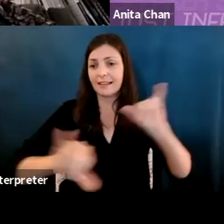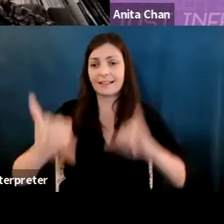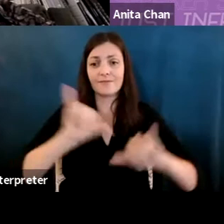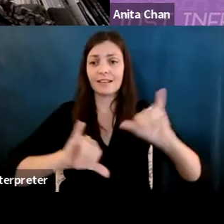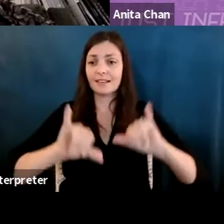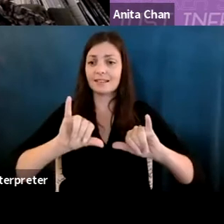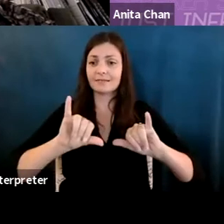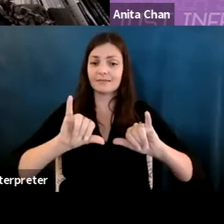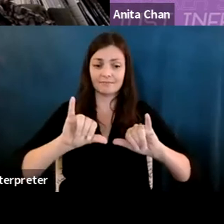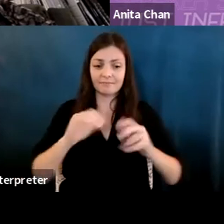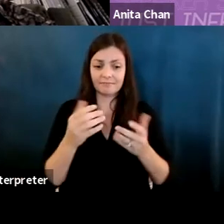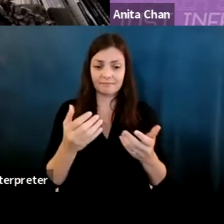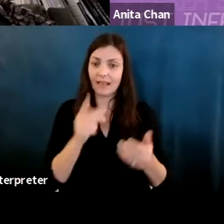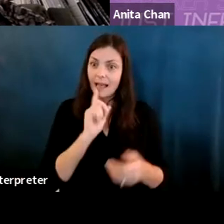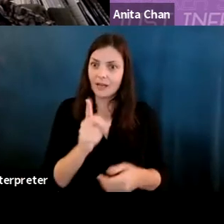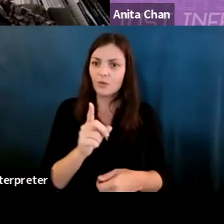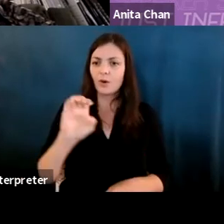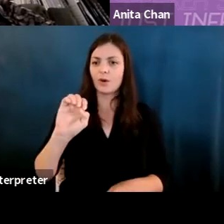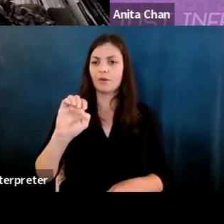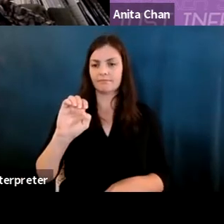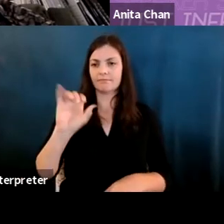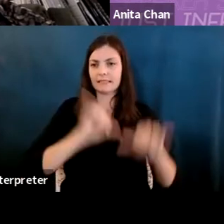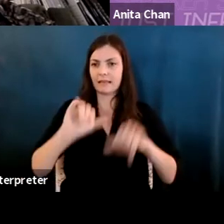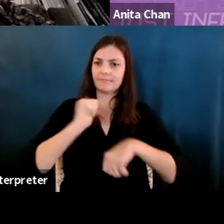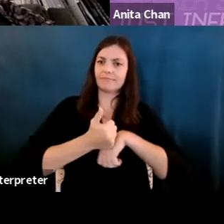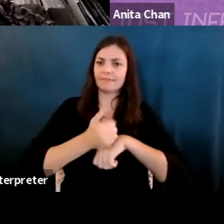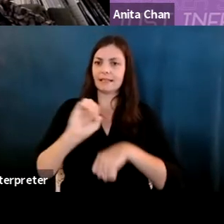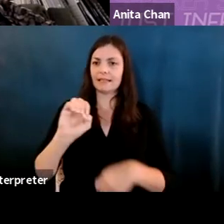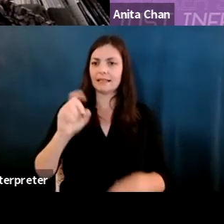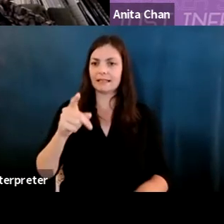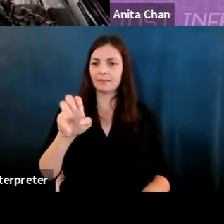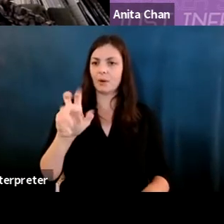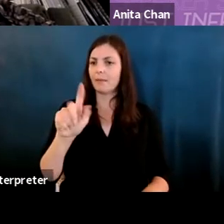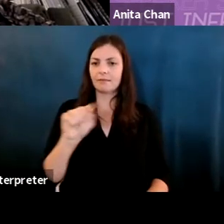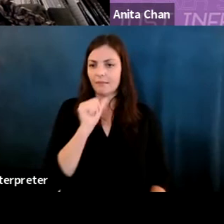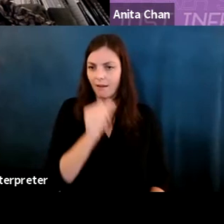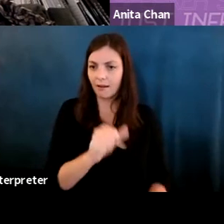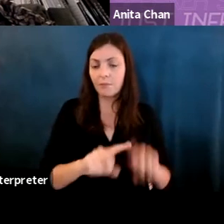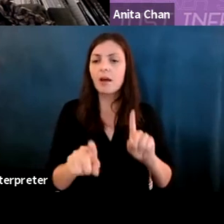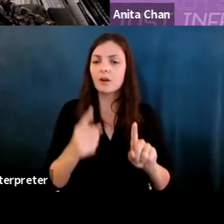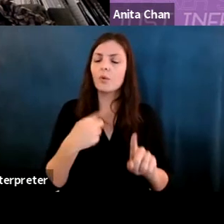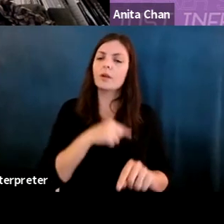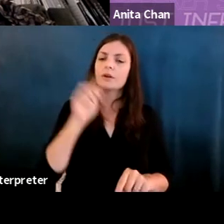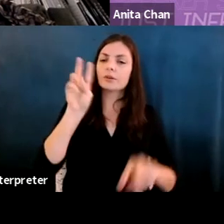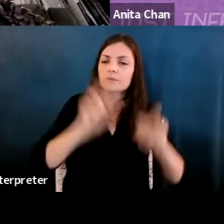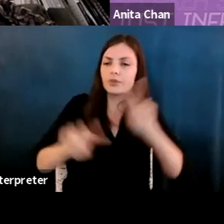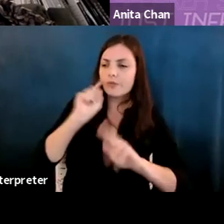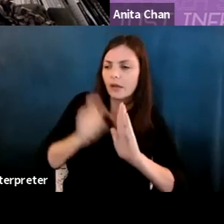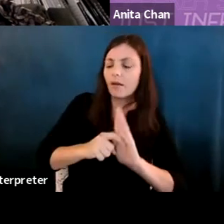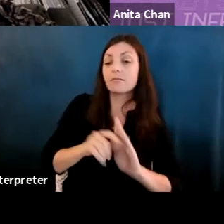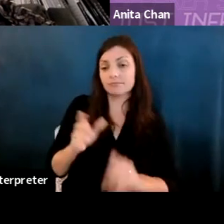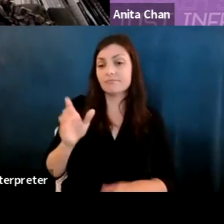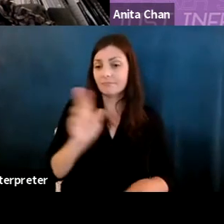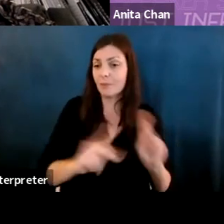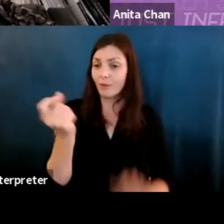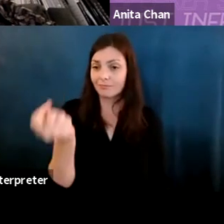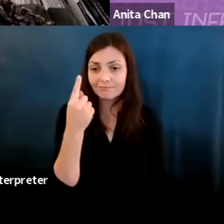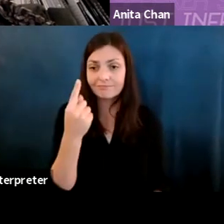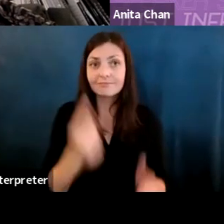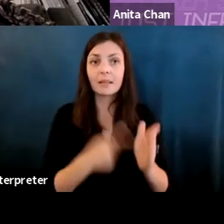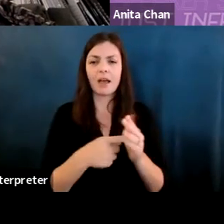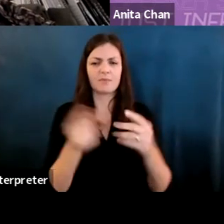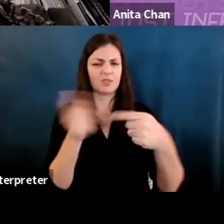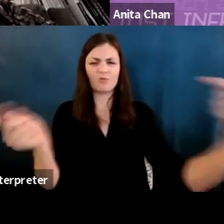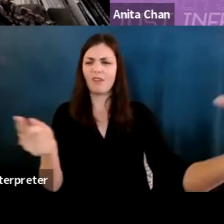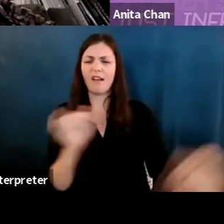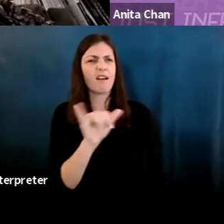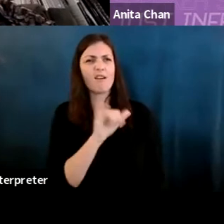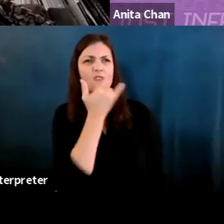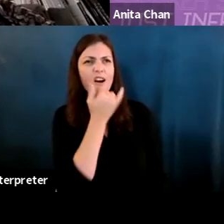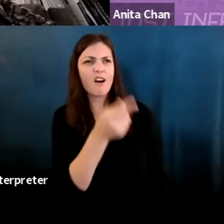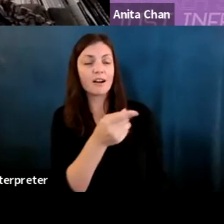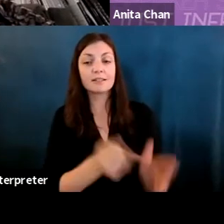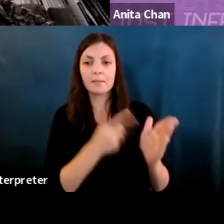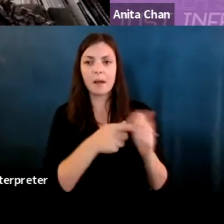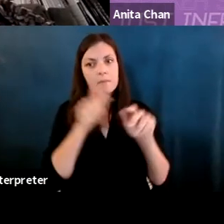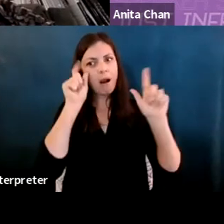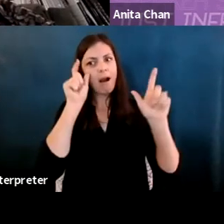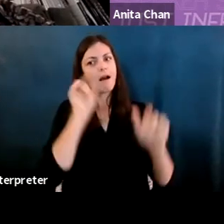Fernanda Viegas: experiment here, but from what we observe it was clear that people got it sometimes they would disagree with what they saw and sometimes they would be surprised by what they saw.